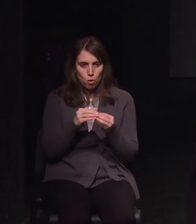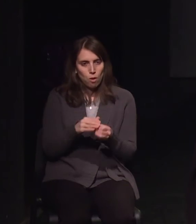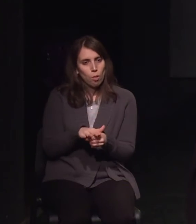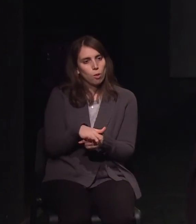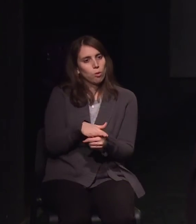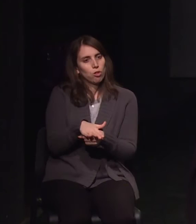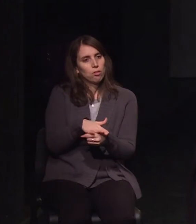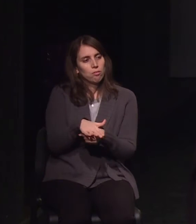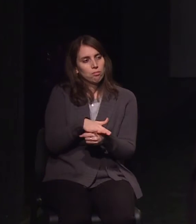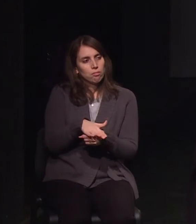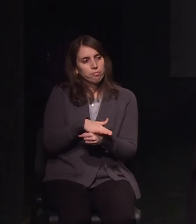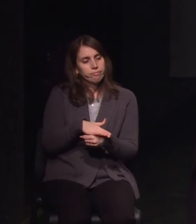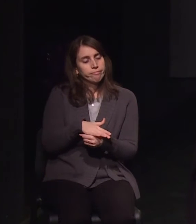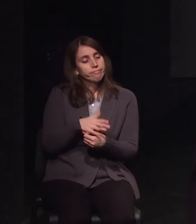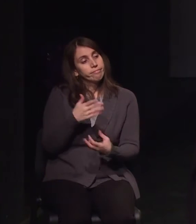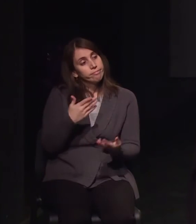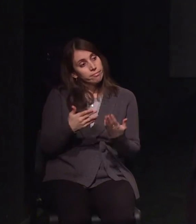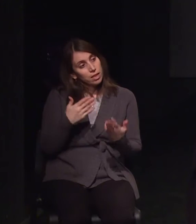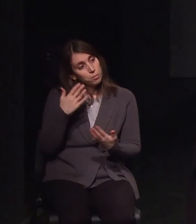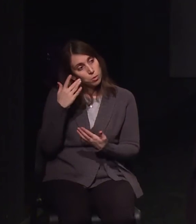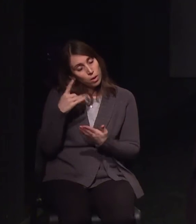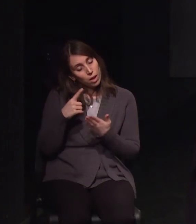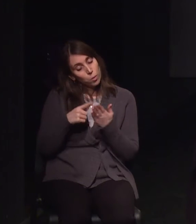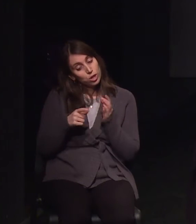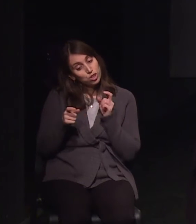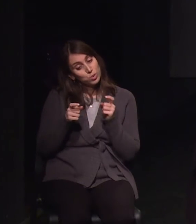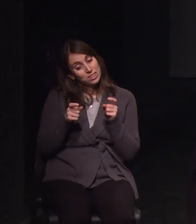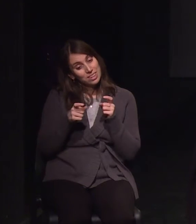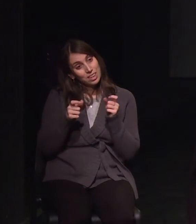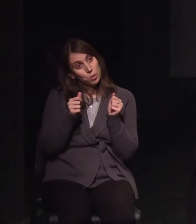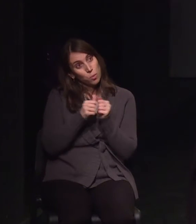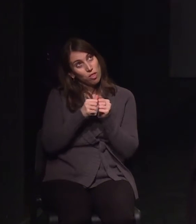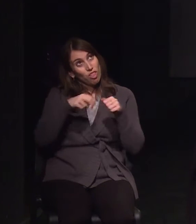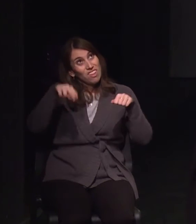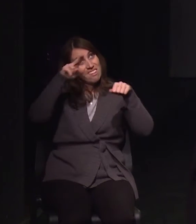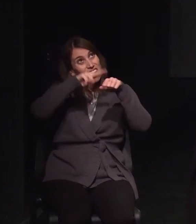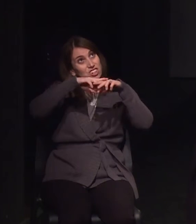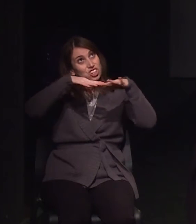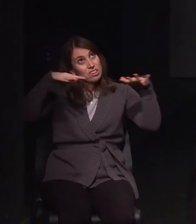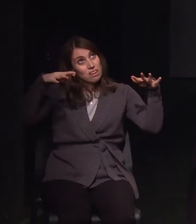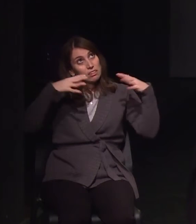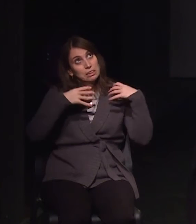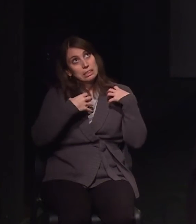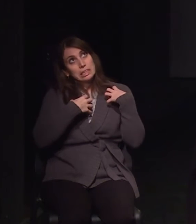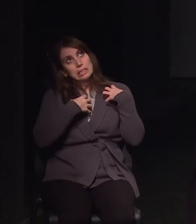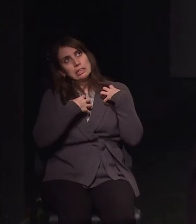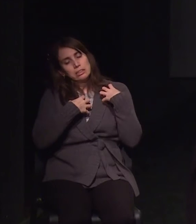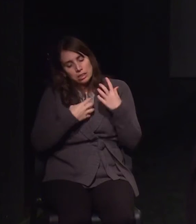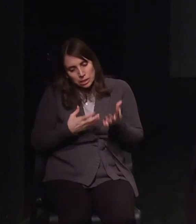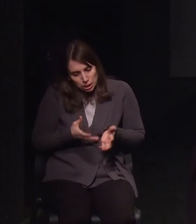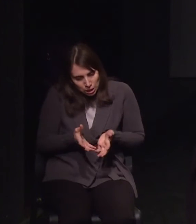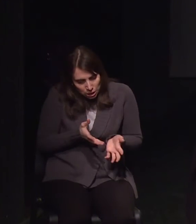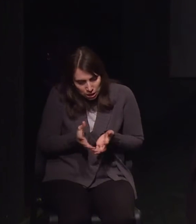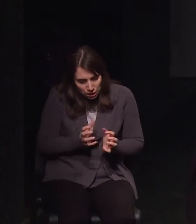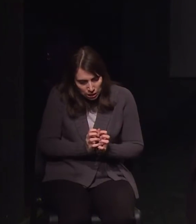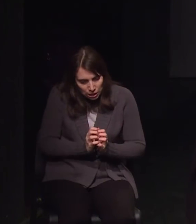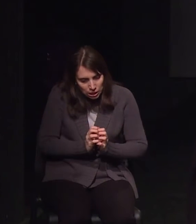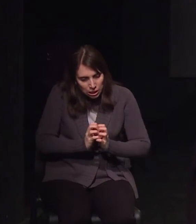And maybe it’s because of what we’re dealing with on the national level, but it’s also a time in some way.